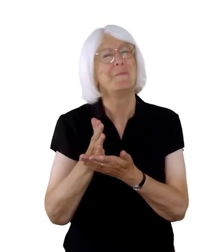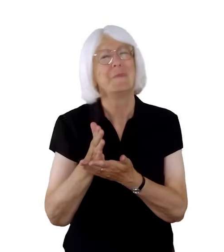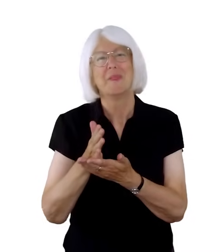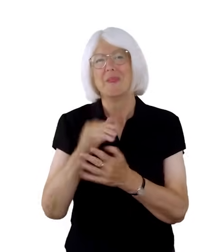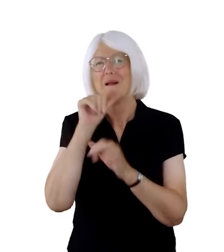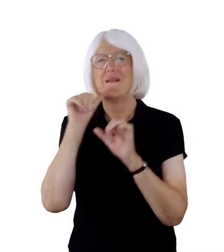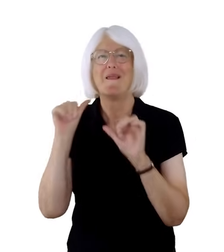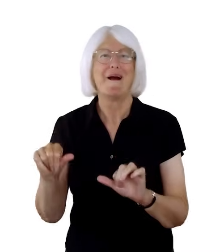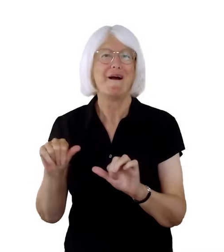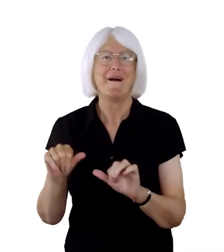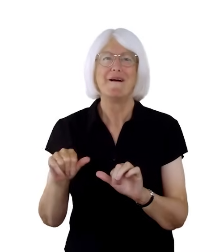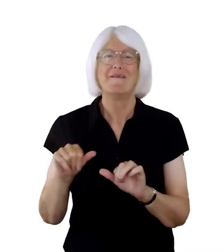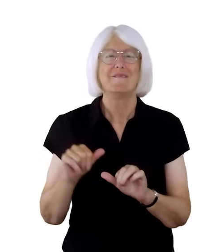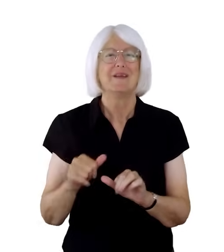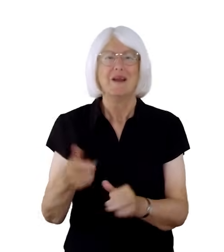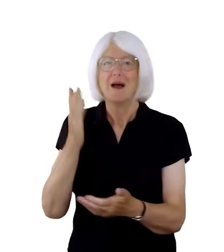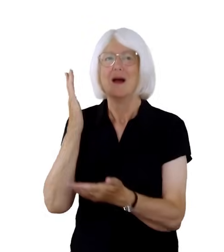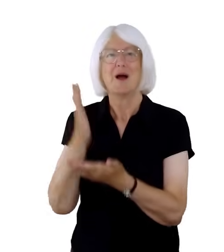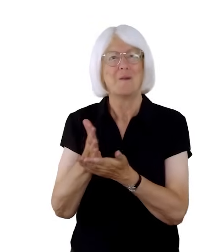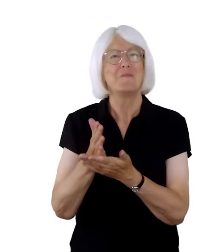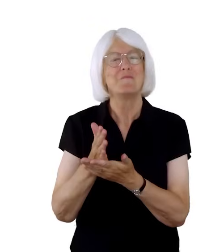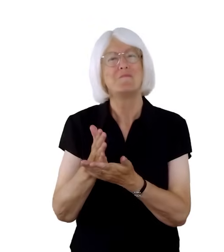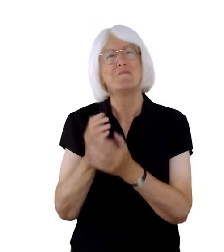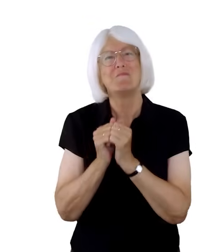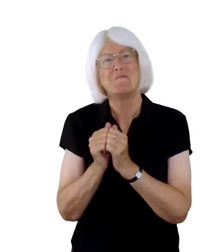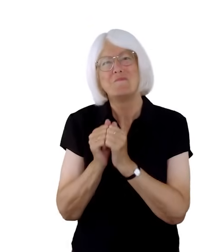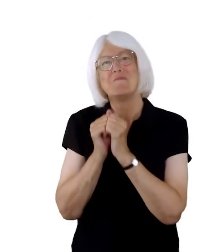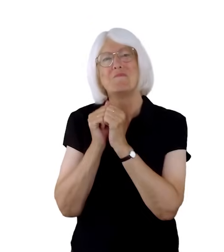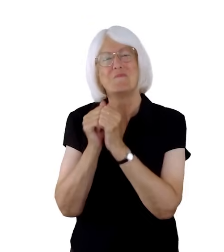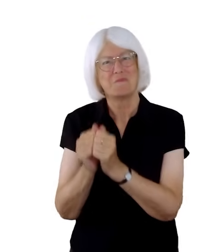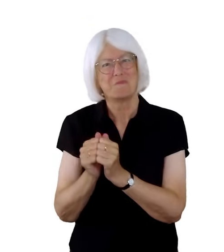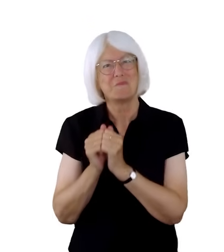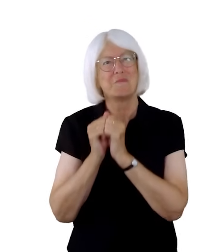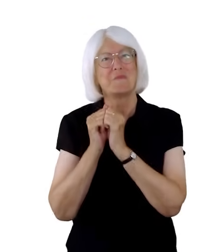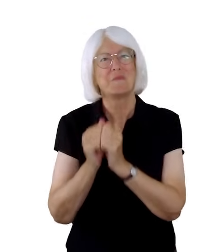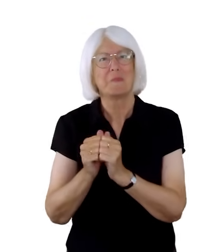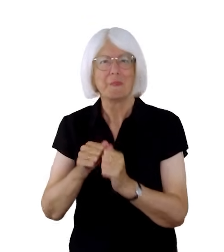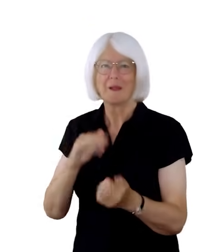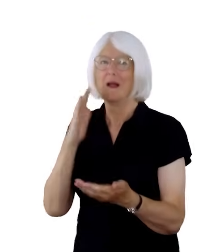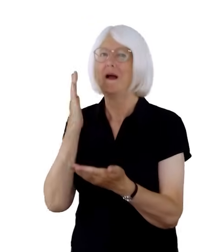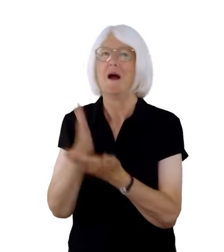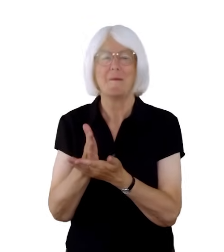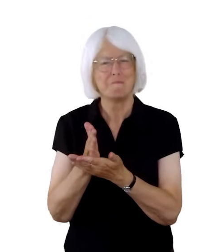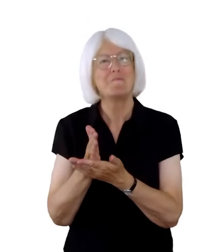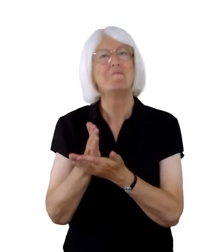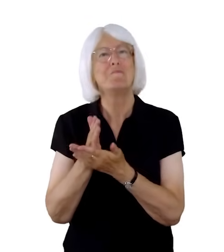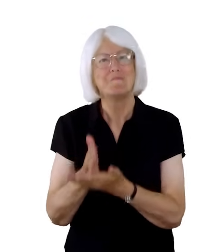You're altogether lovely Altogether worthy